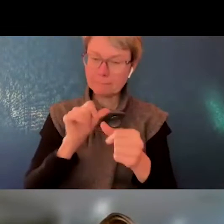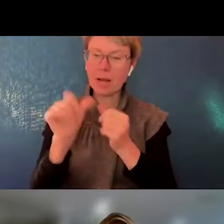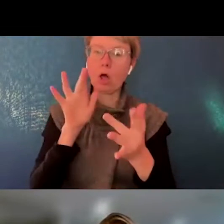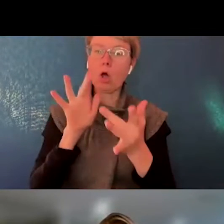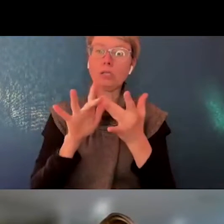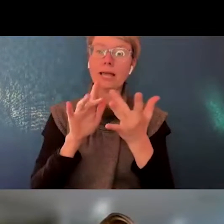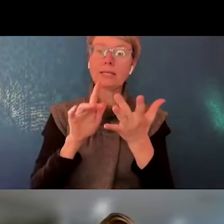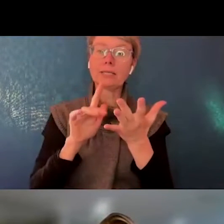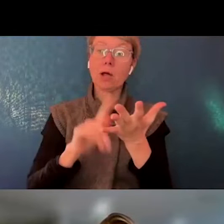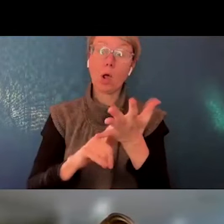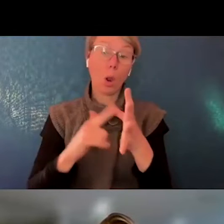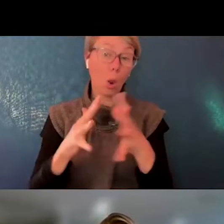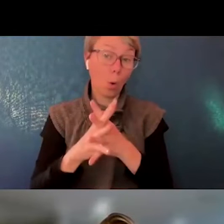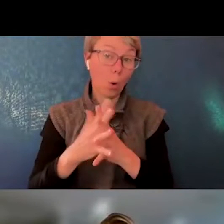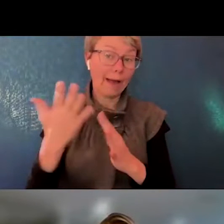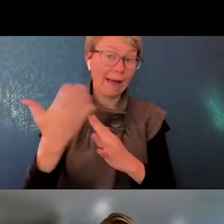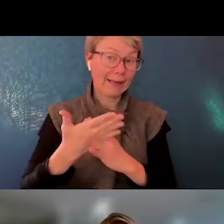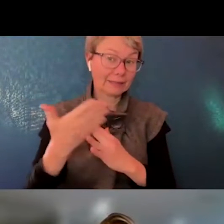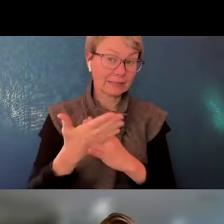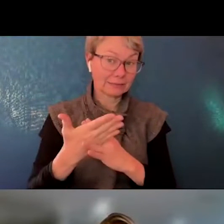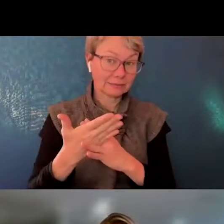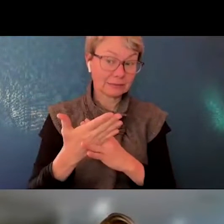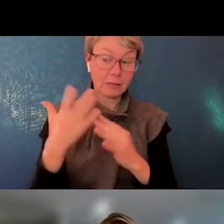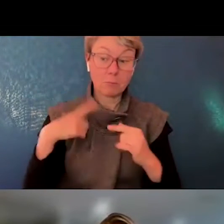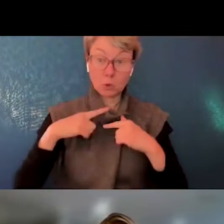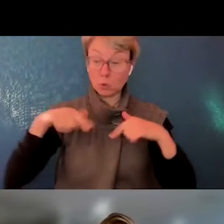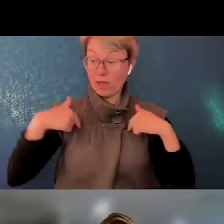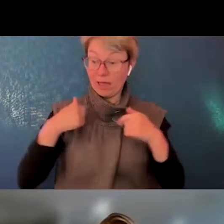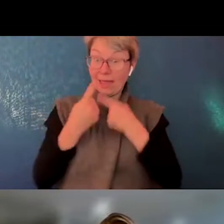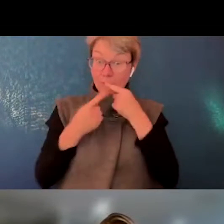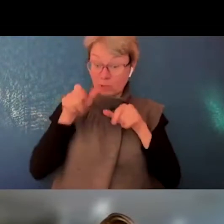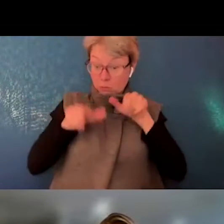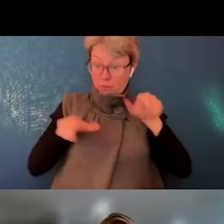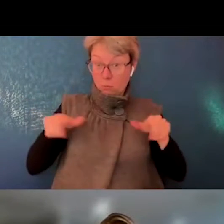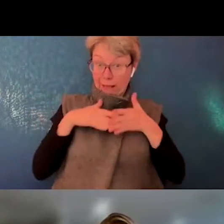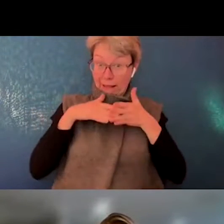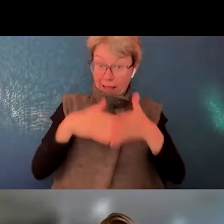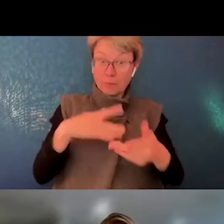legal aid our information officers can assist you with information and guidance around the policies